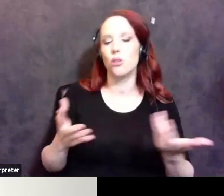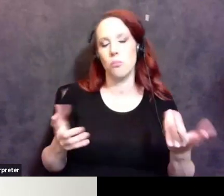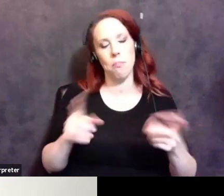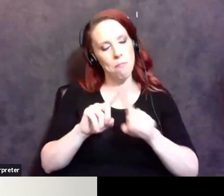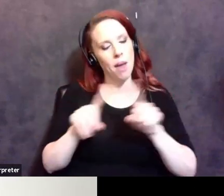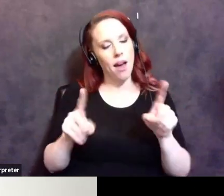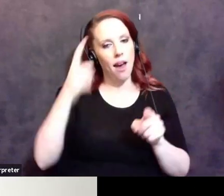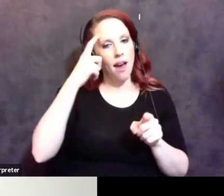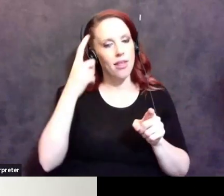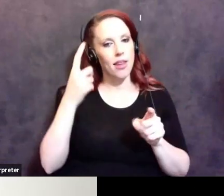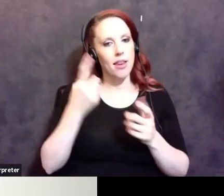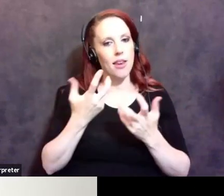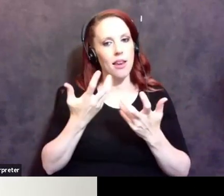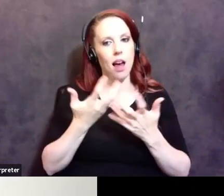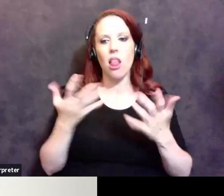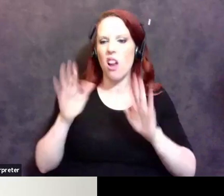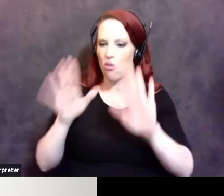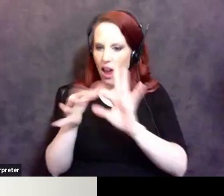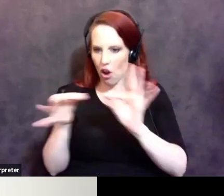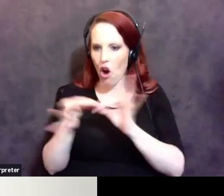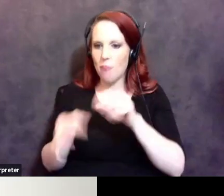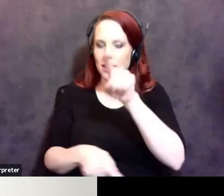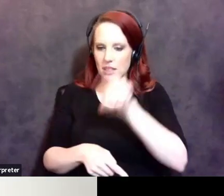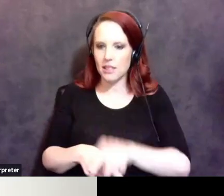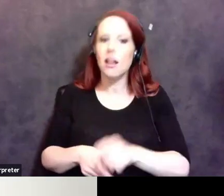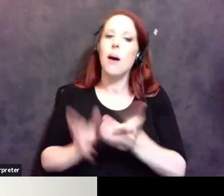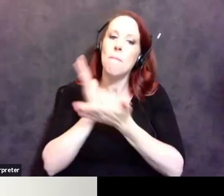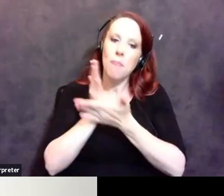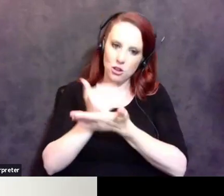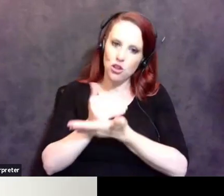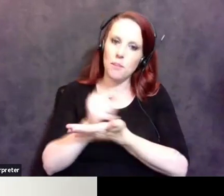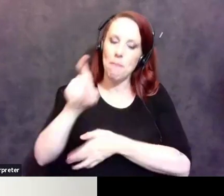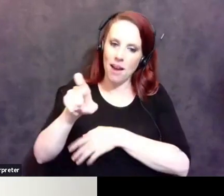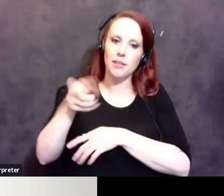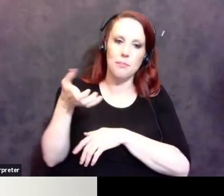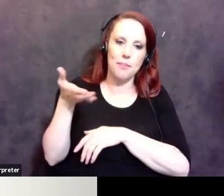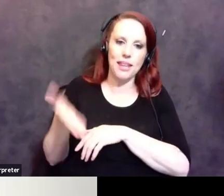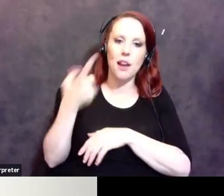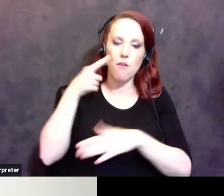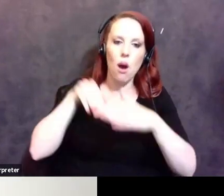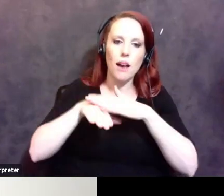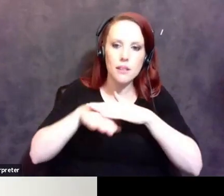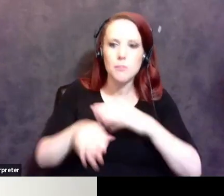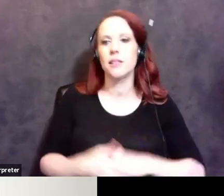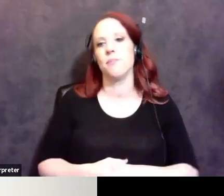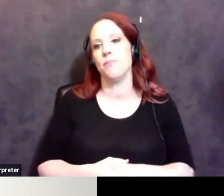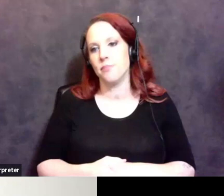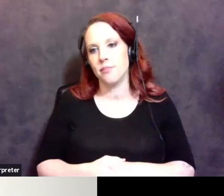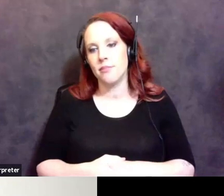are a lot of great comments in here about the budget needs to be there. And even, you